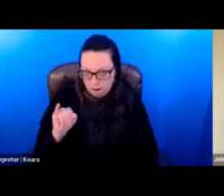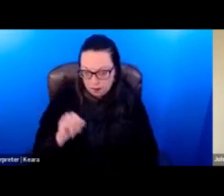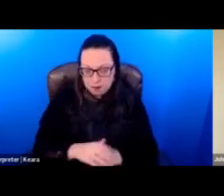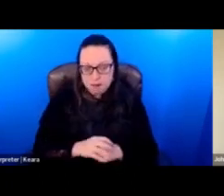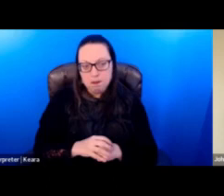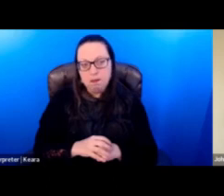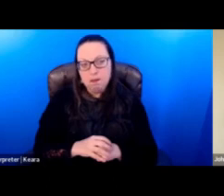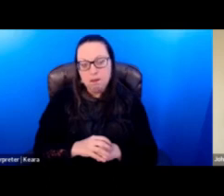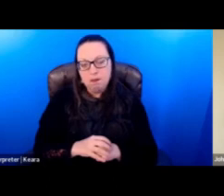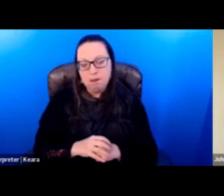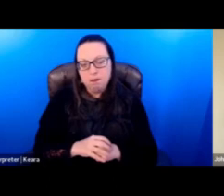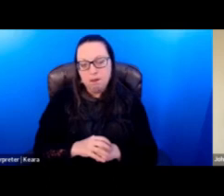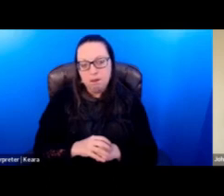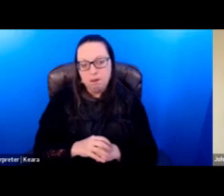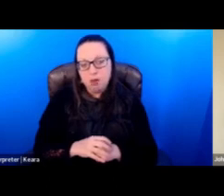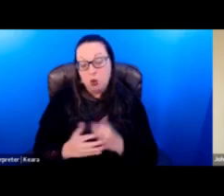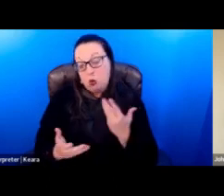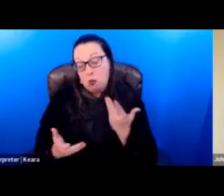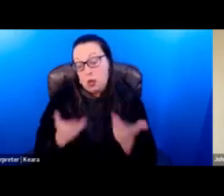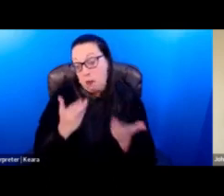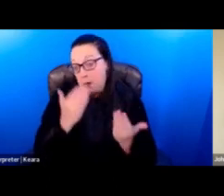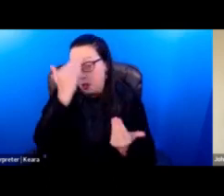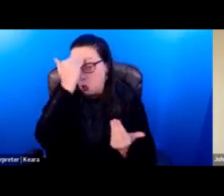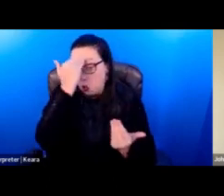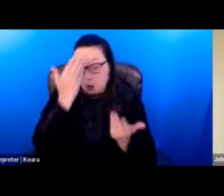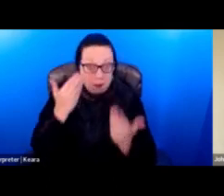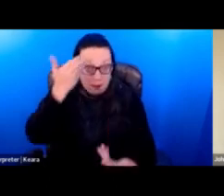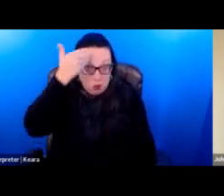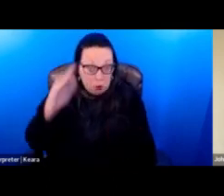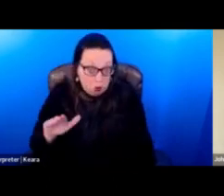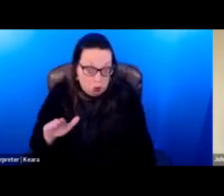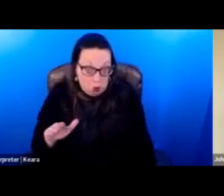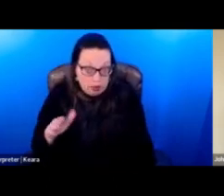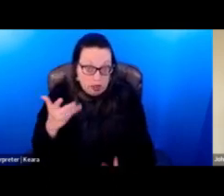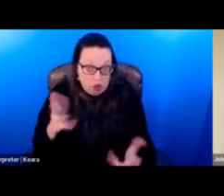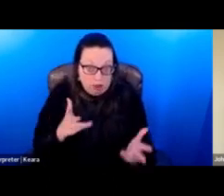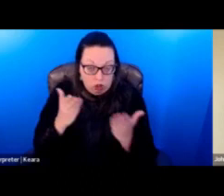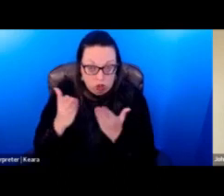may or may not know whether they are serving persons with brain injury. But we have identified